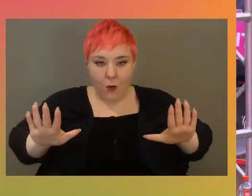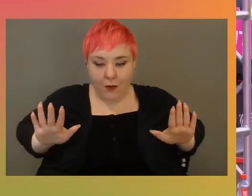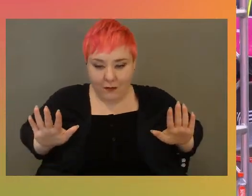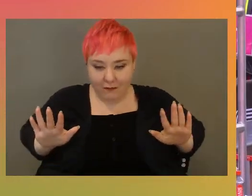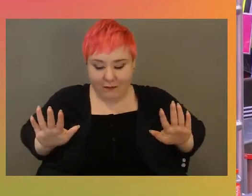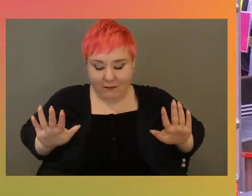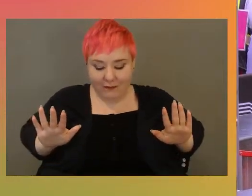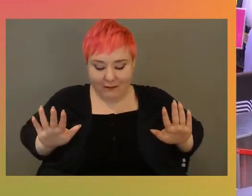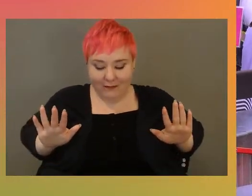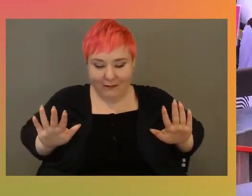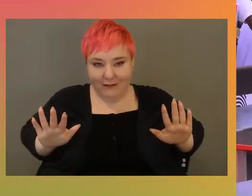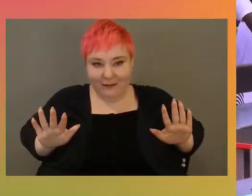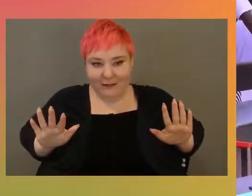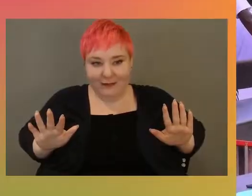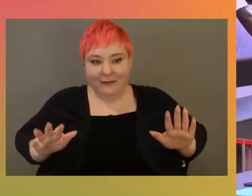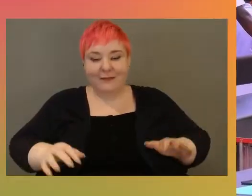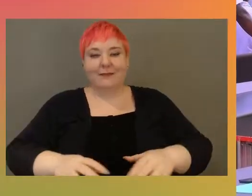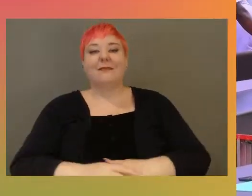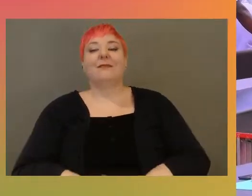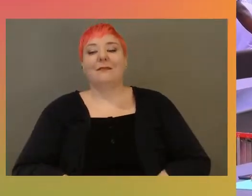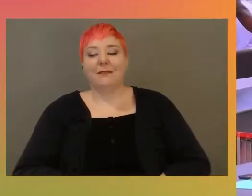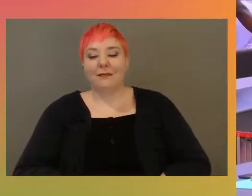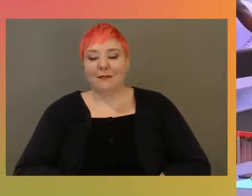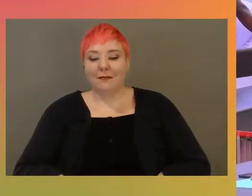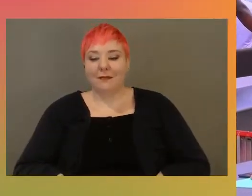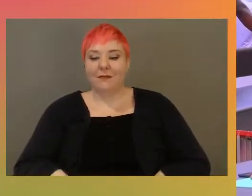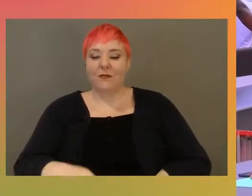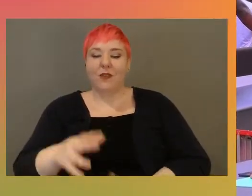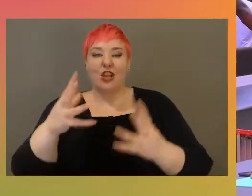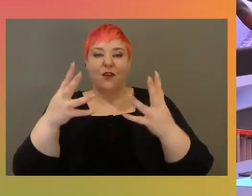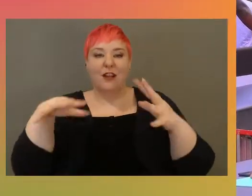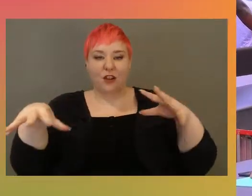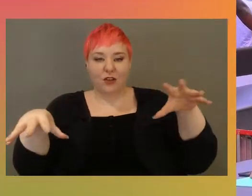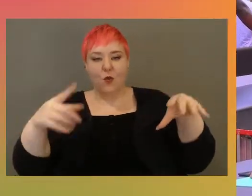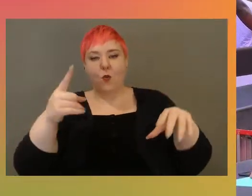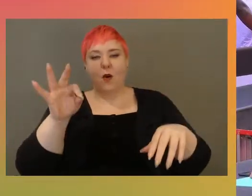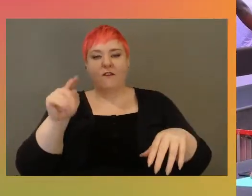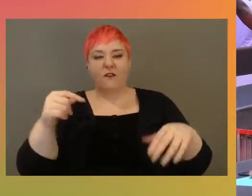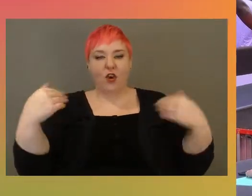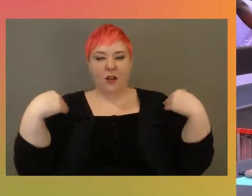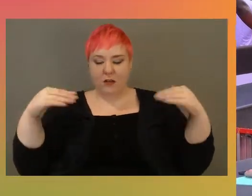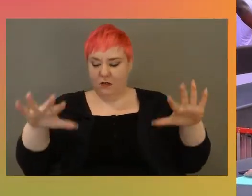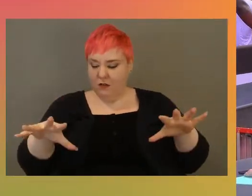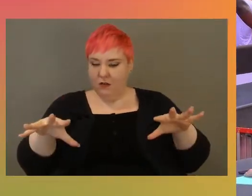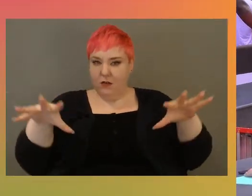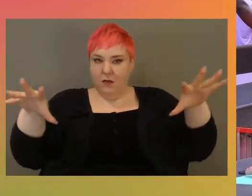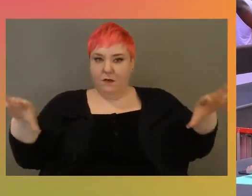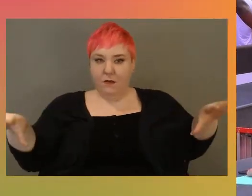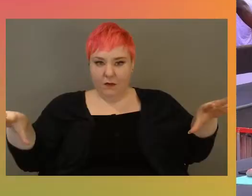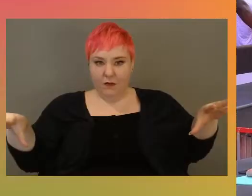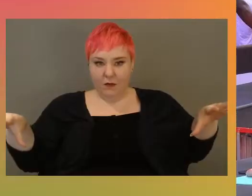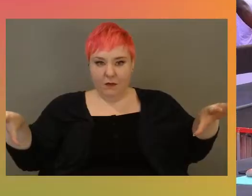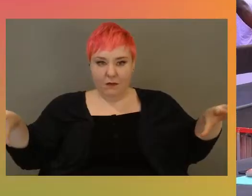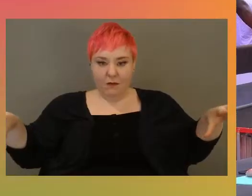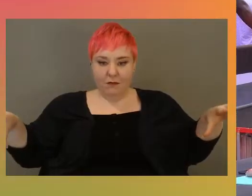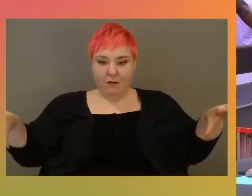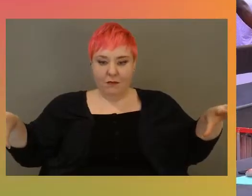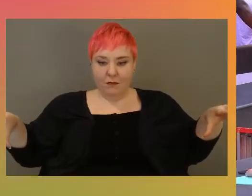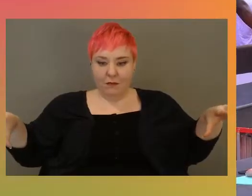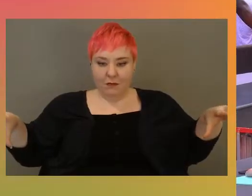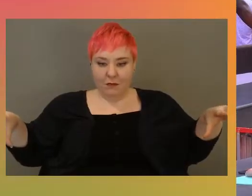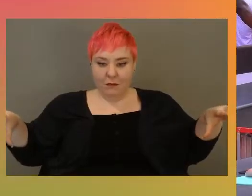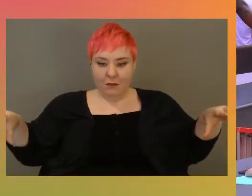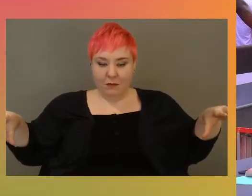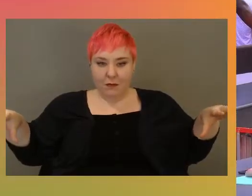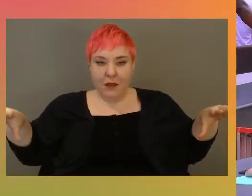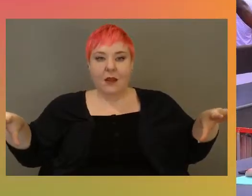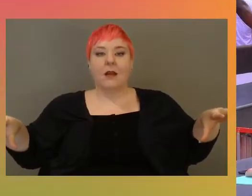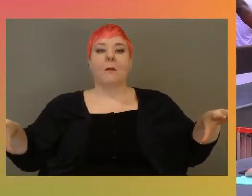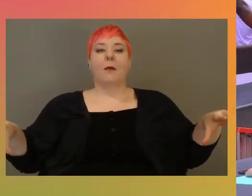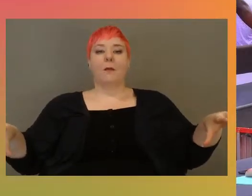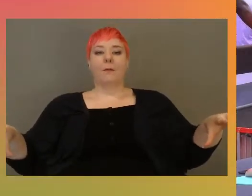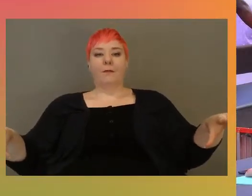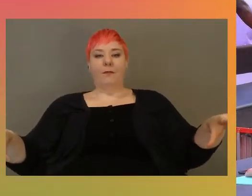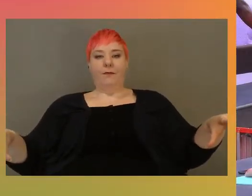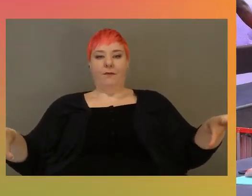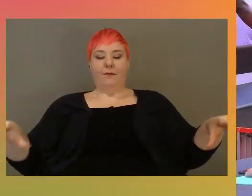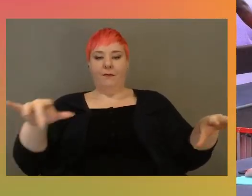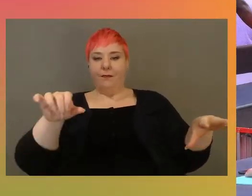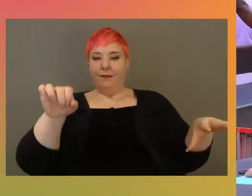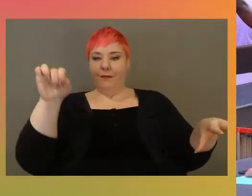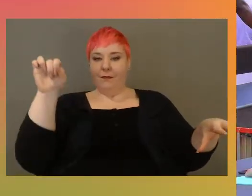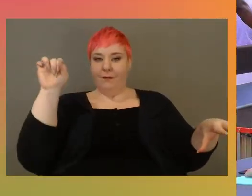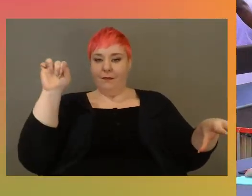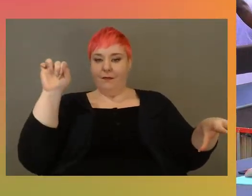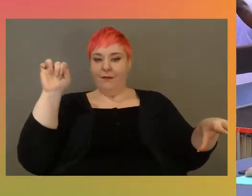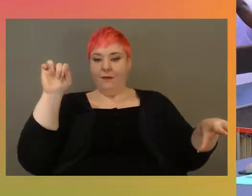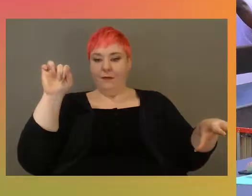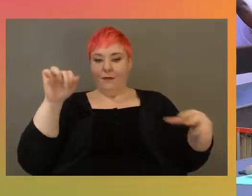OF THE WASTE LONGER, LONGER,